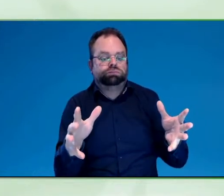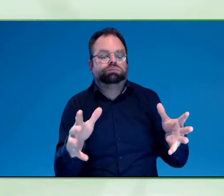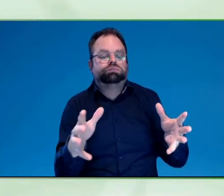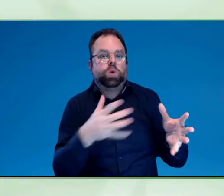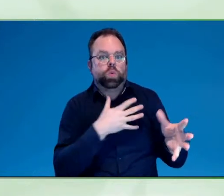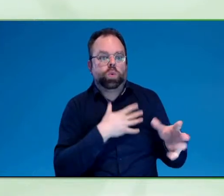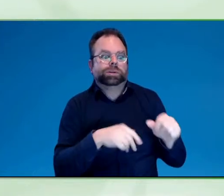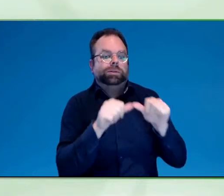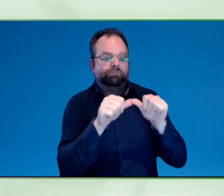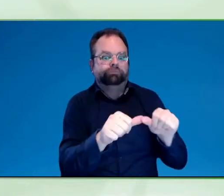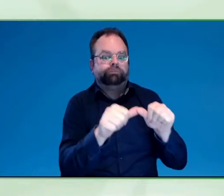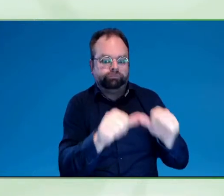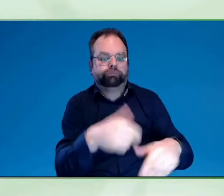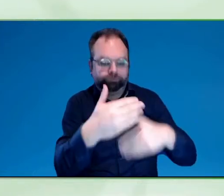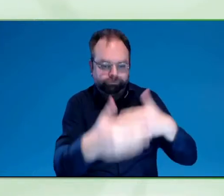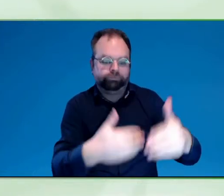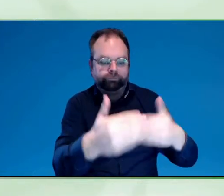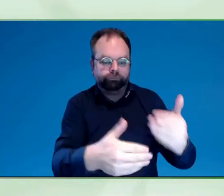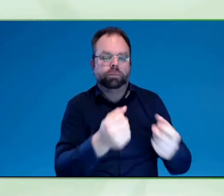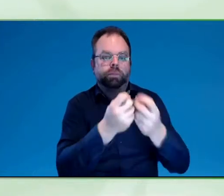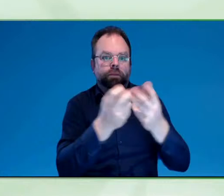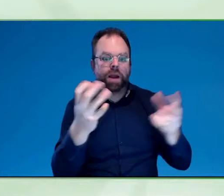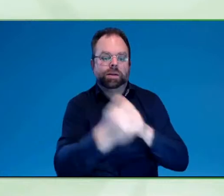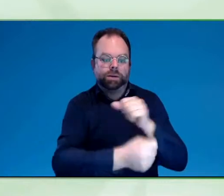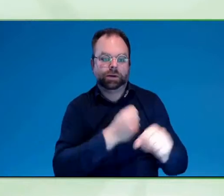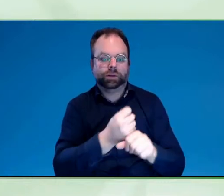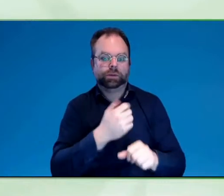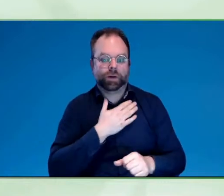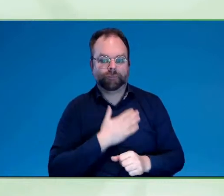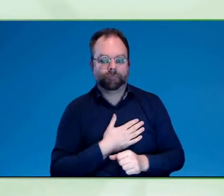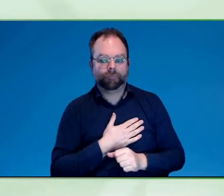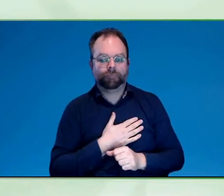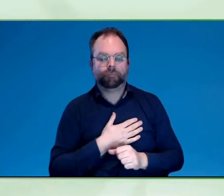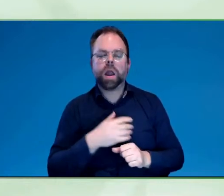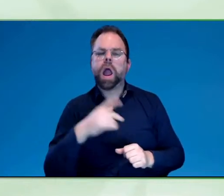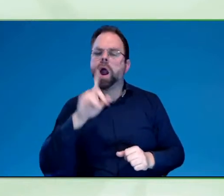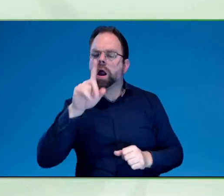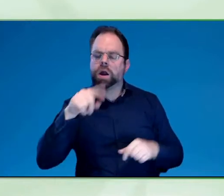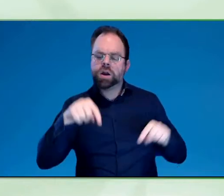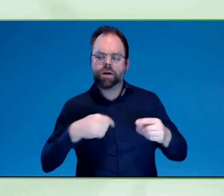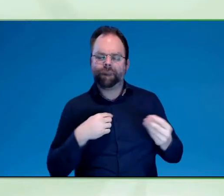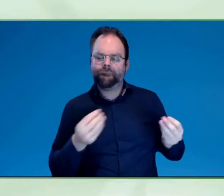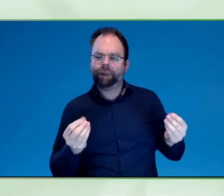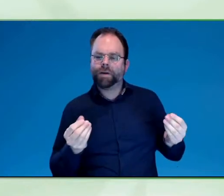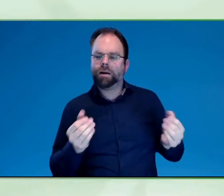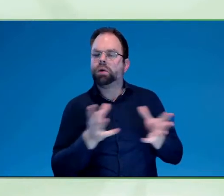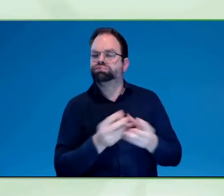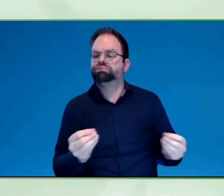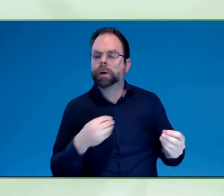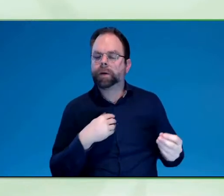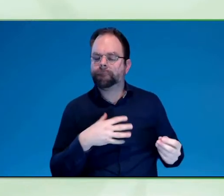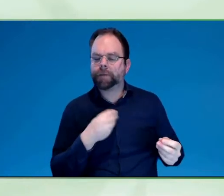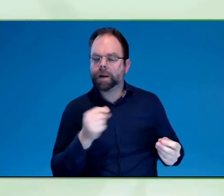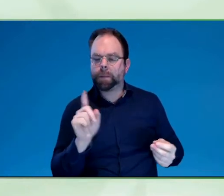Right now, there are really dedicated people have been part of putting together agendas